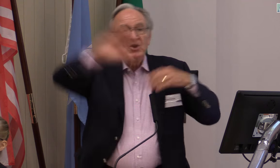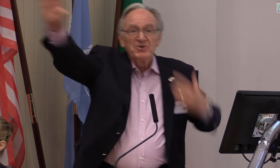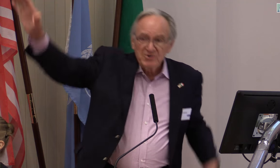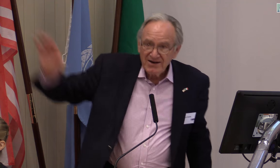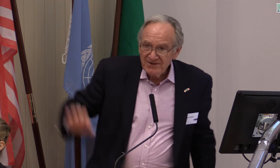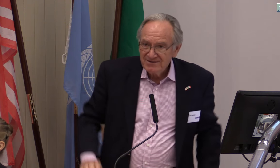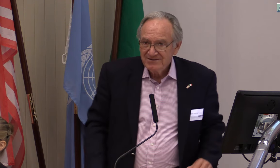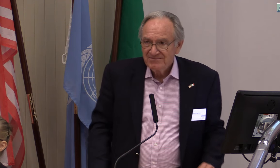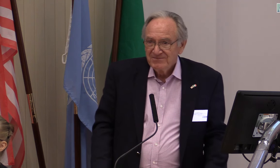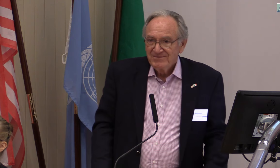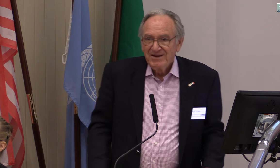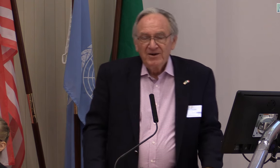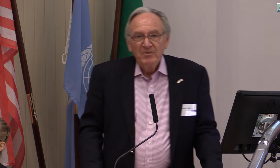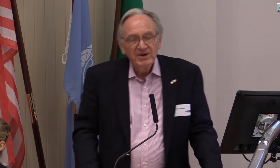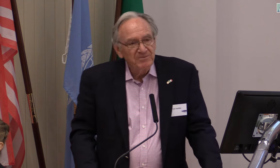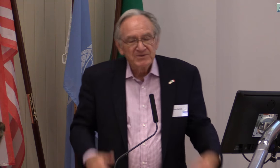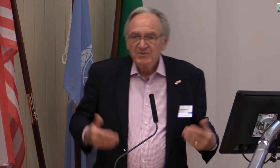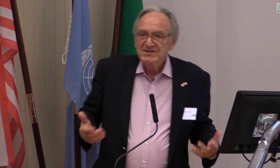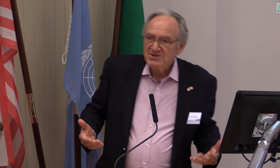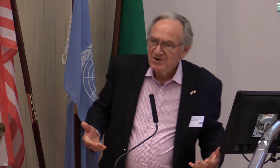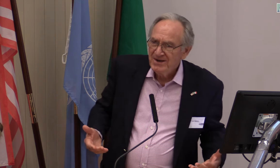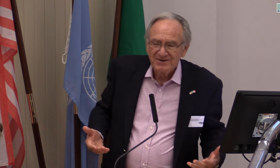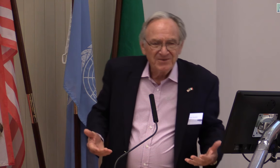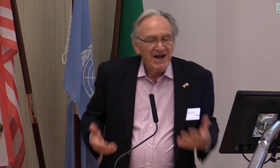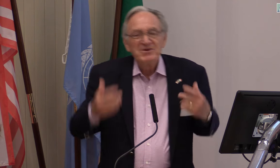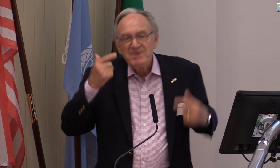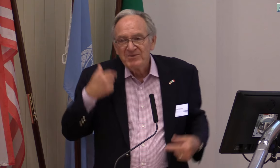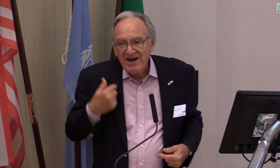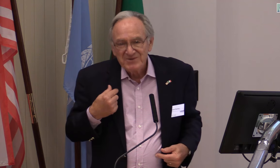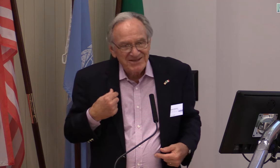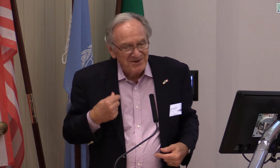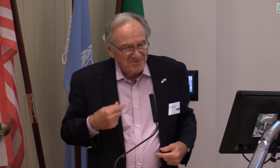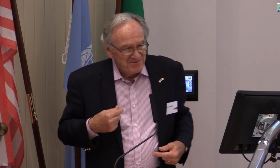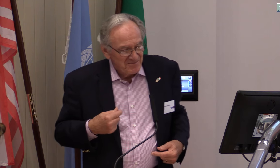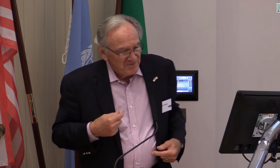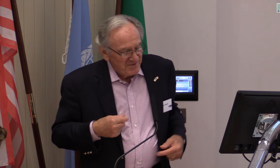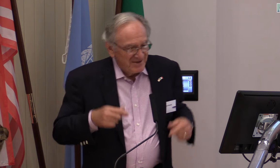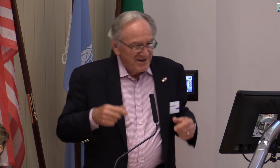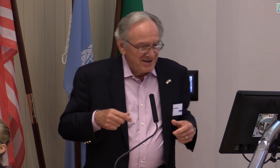all the traffic. People said what's this all about? I remember, I was there.